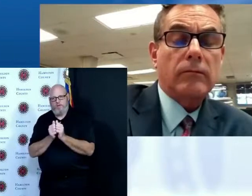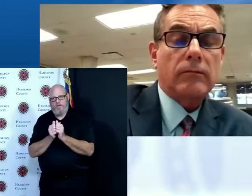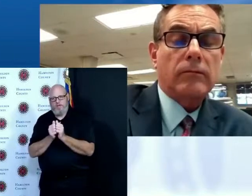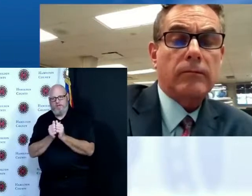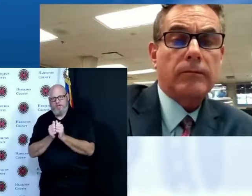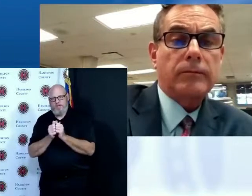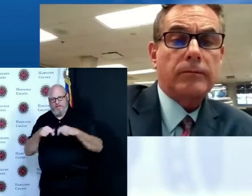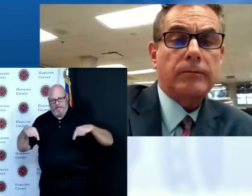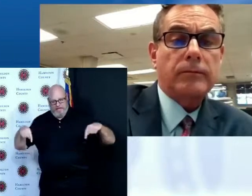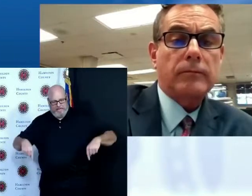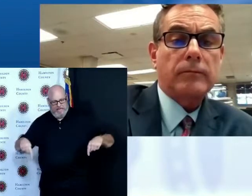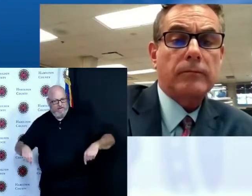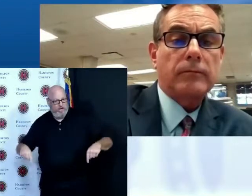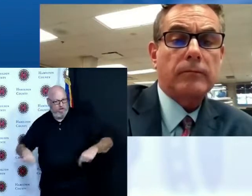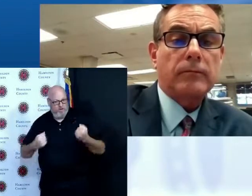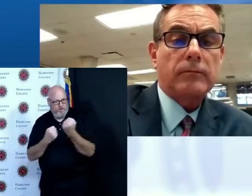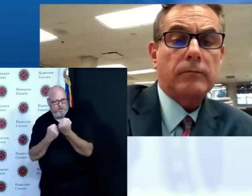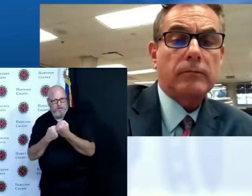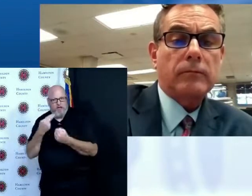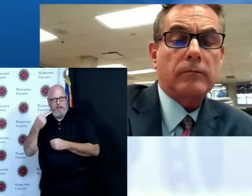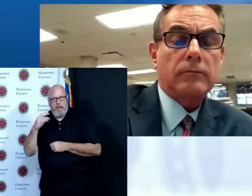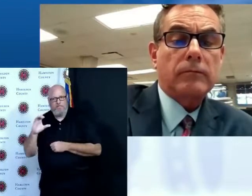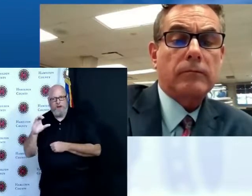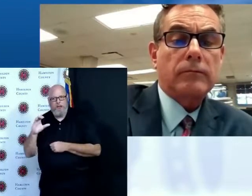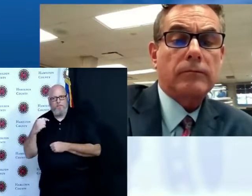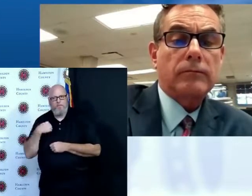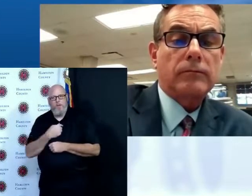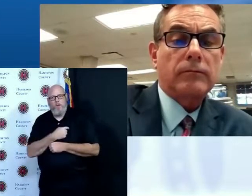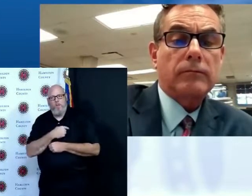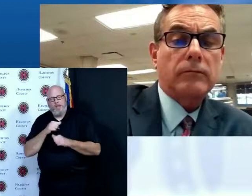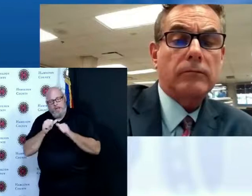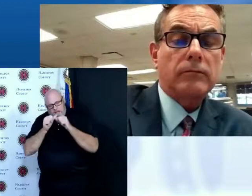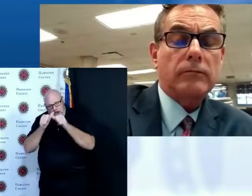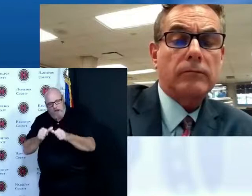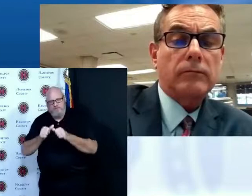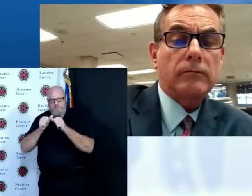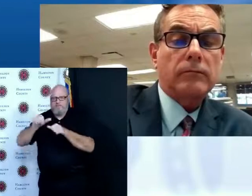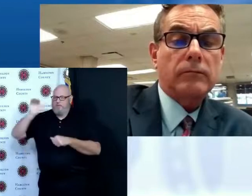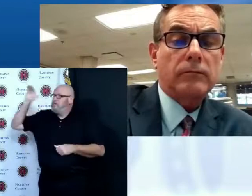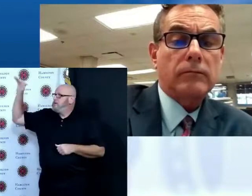constantly lobbying the Governor to make sure that we've got enough doses to accommodate the need